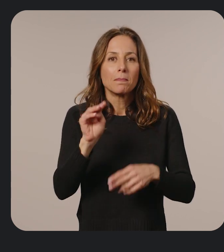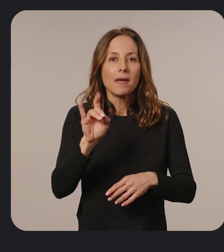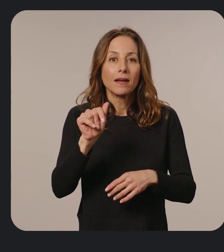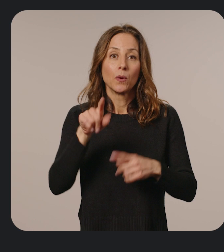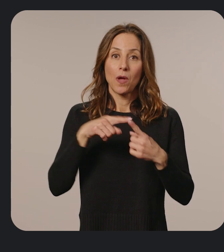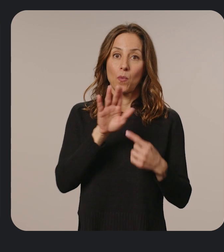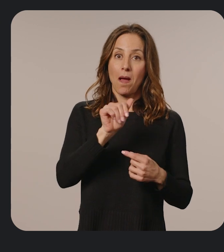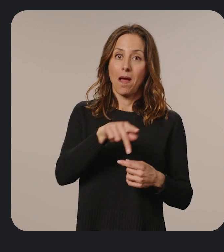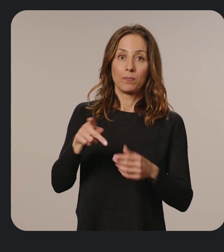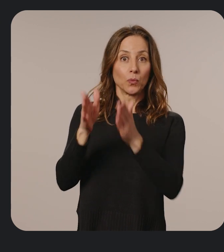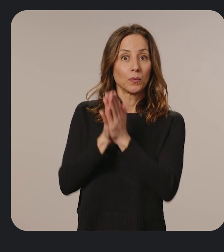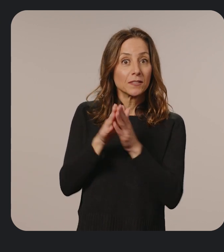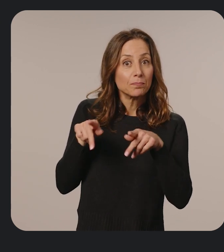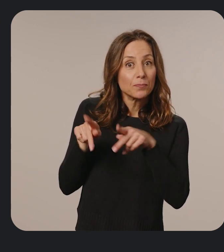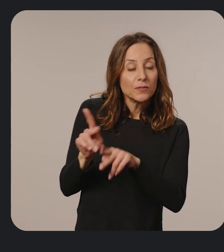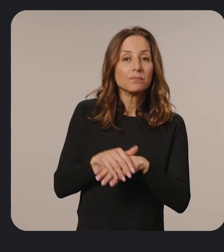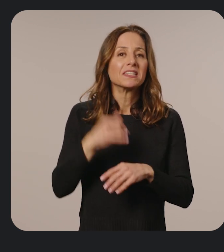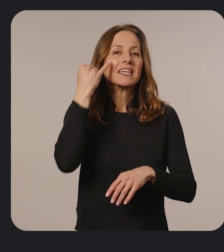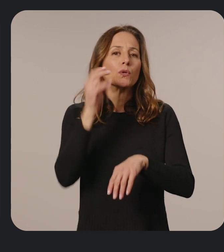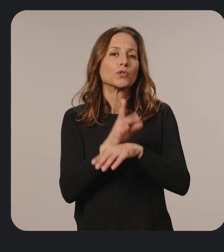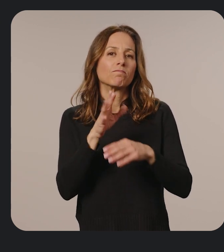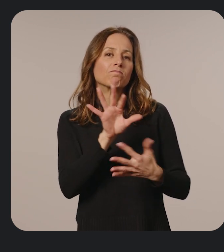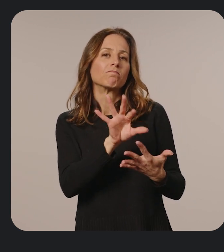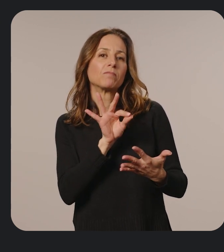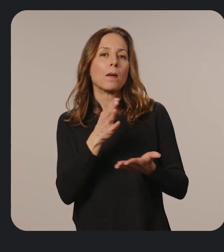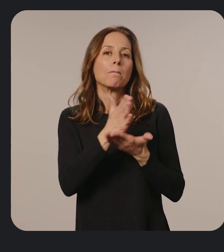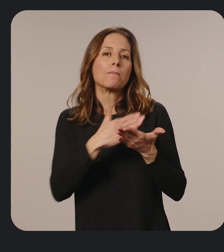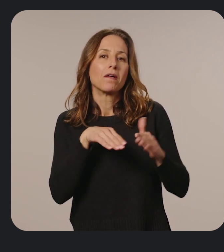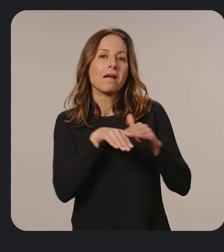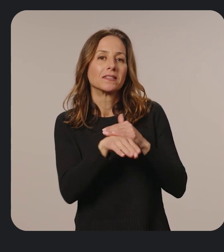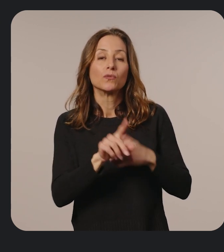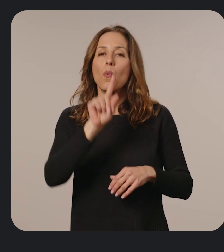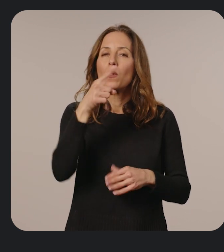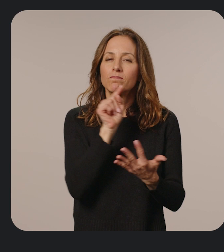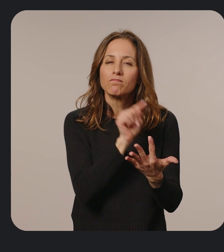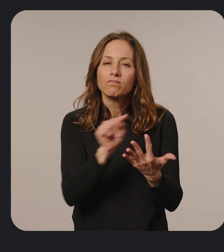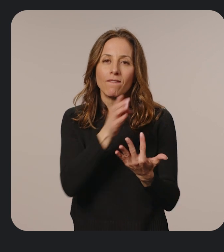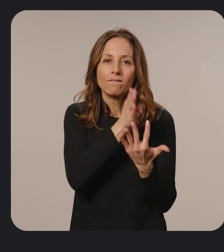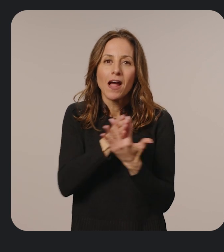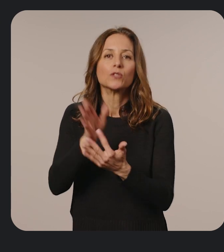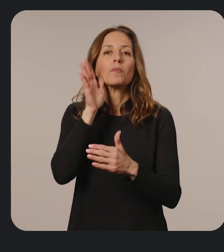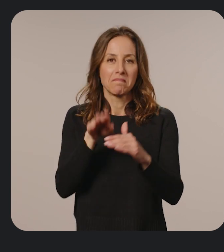when your app requests for permission. If users select partial access, only those selected files